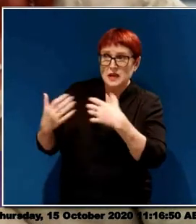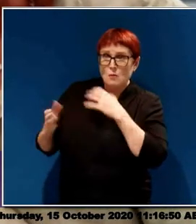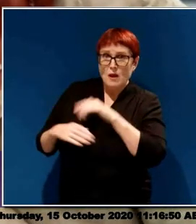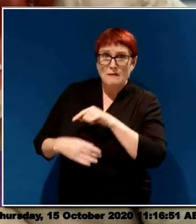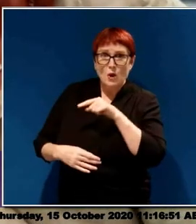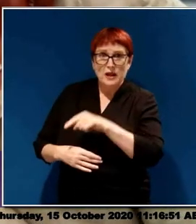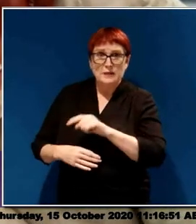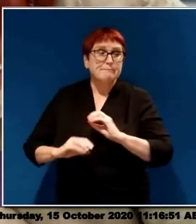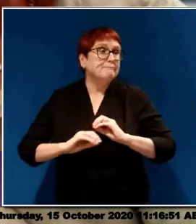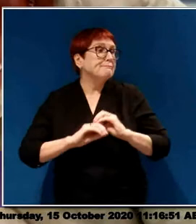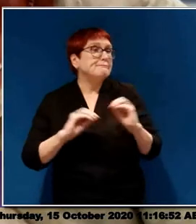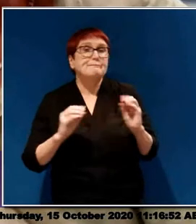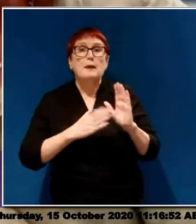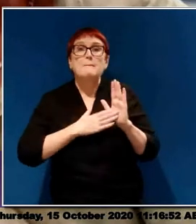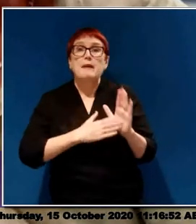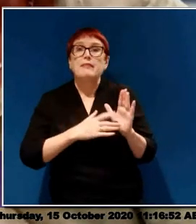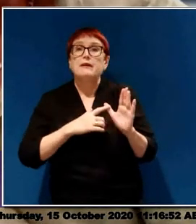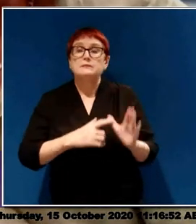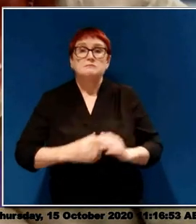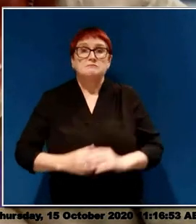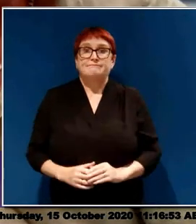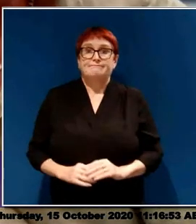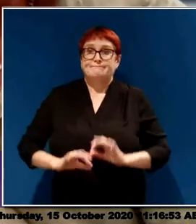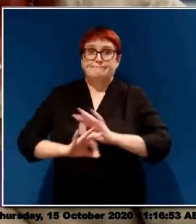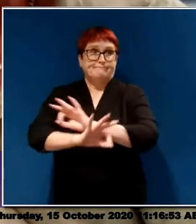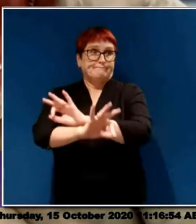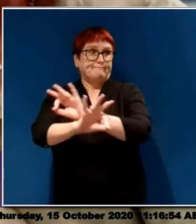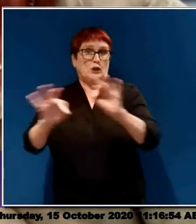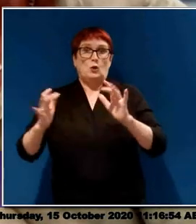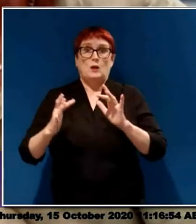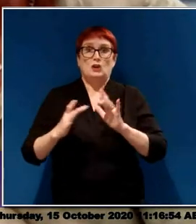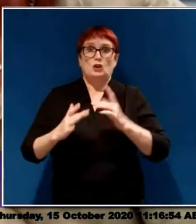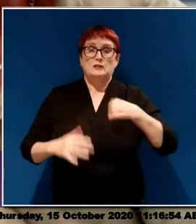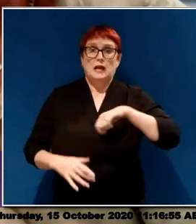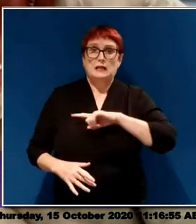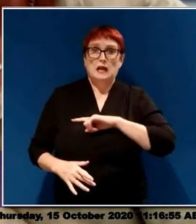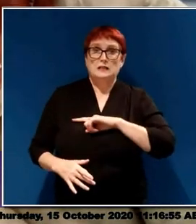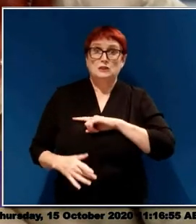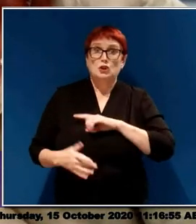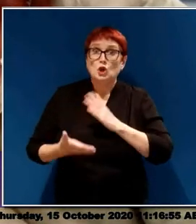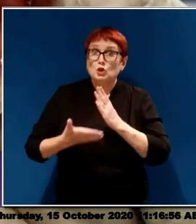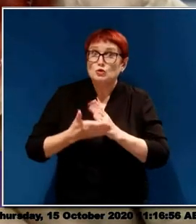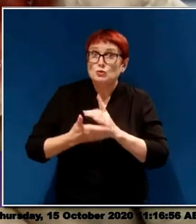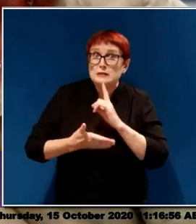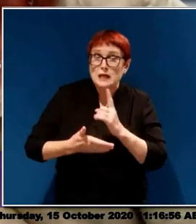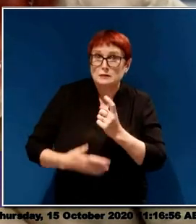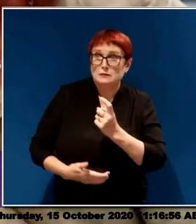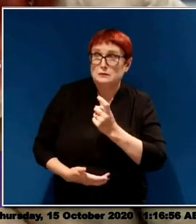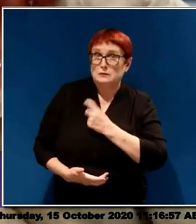We heard from nobody, actually. I kind of - I was a bit afraid that somebody would knock on the door or have